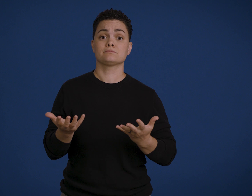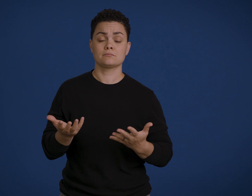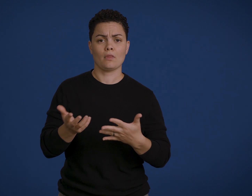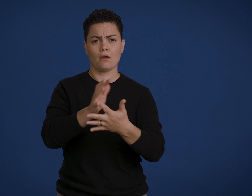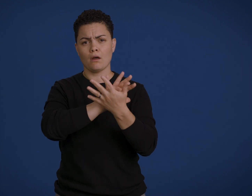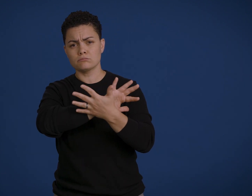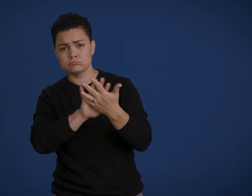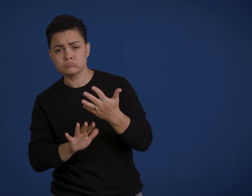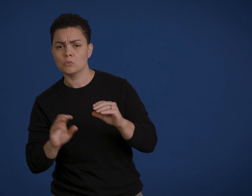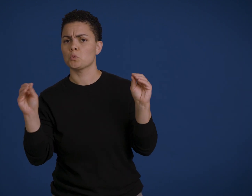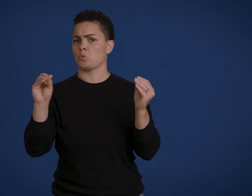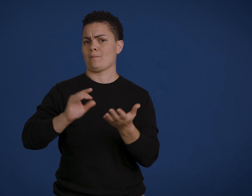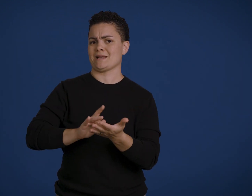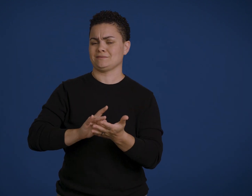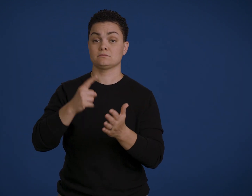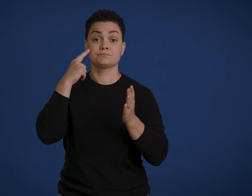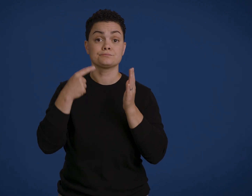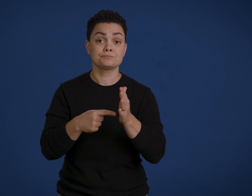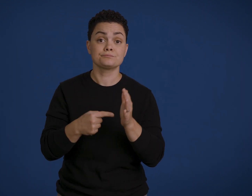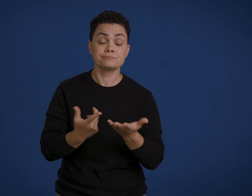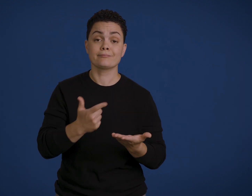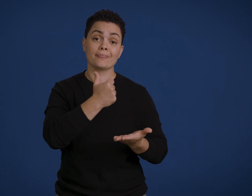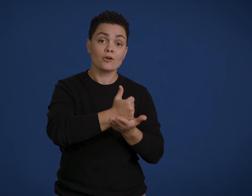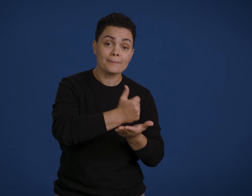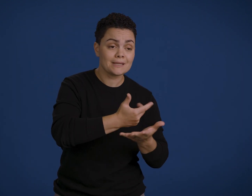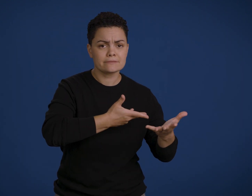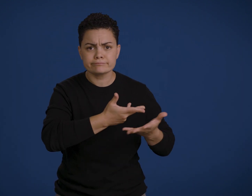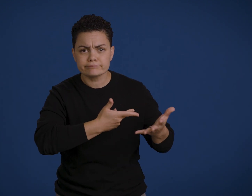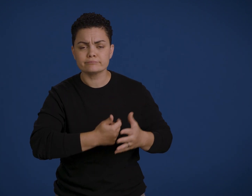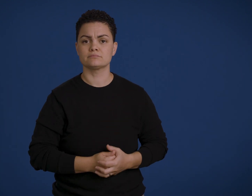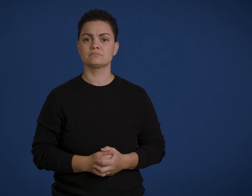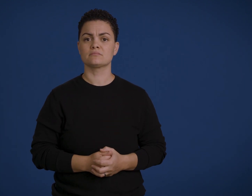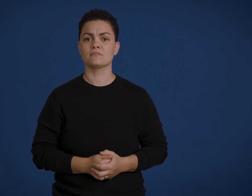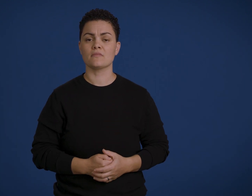Anxiety is often best treated with non-pharmacologic interventions such as therapy,